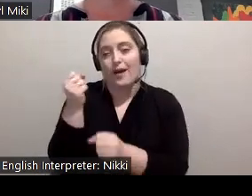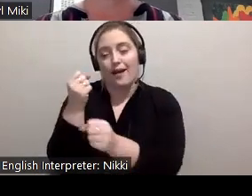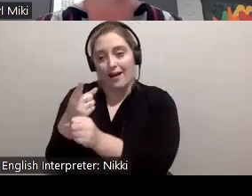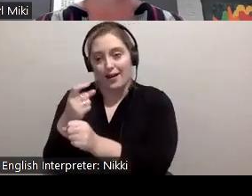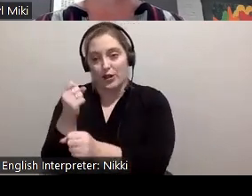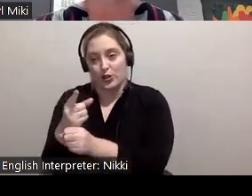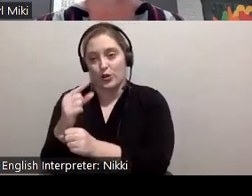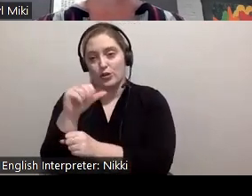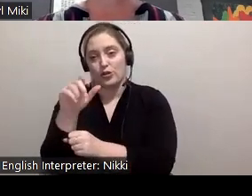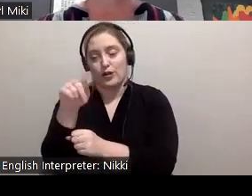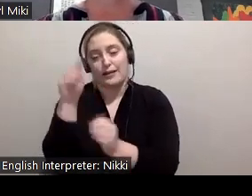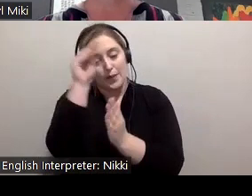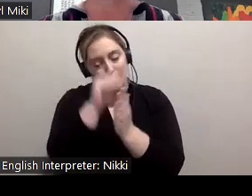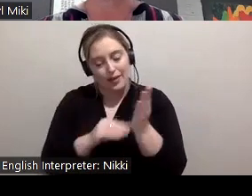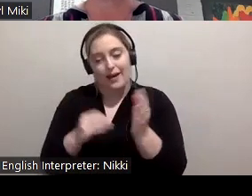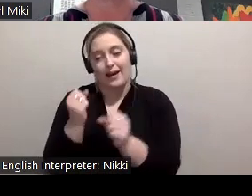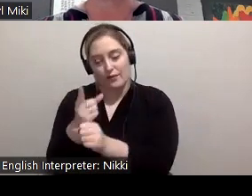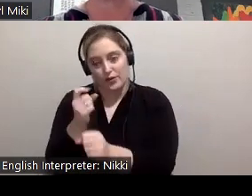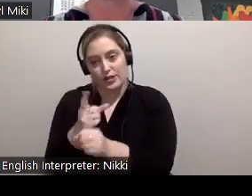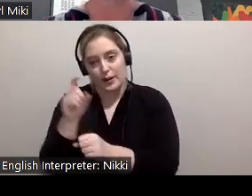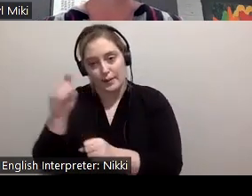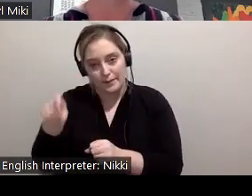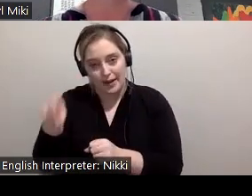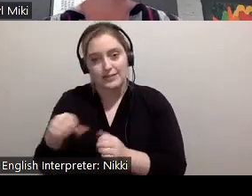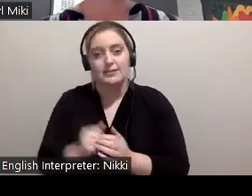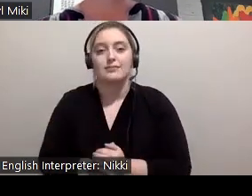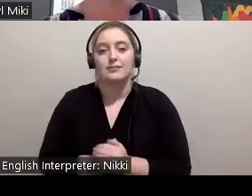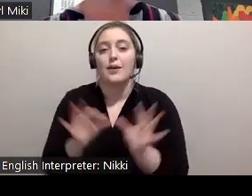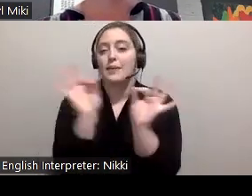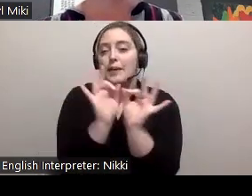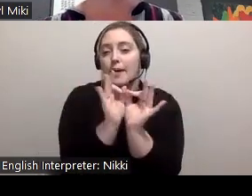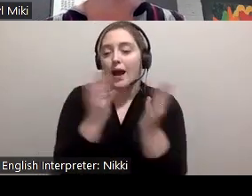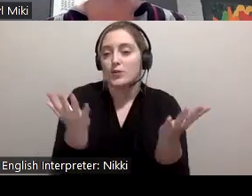year. The grant amount that you can request is up to 50% of